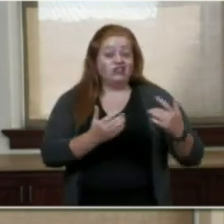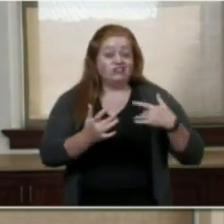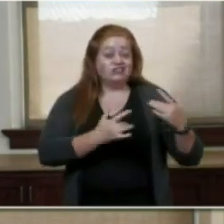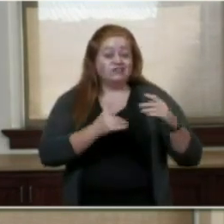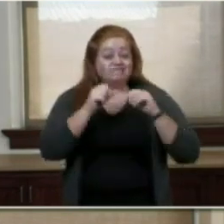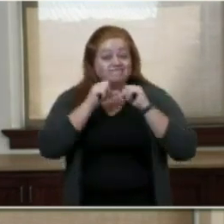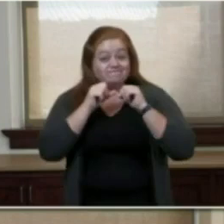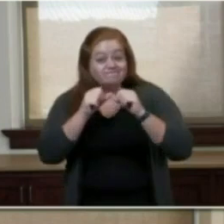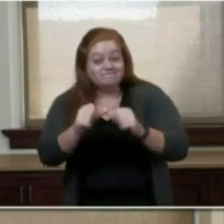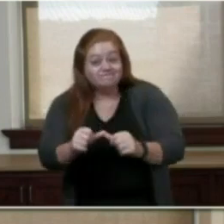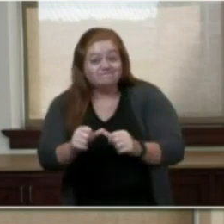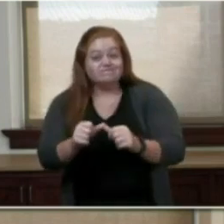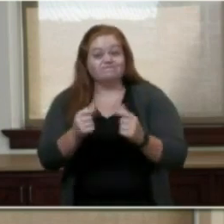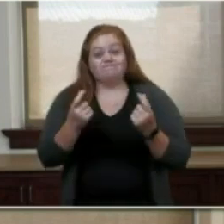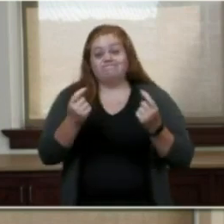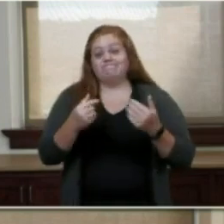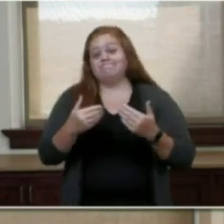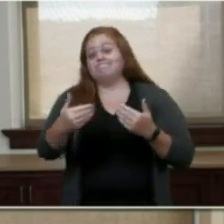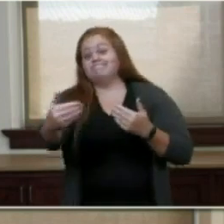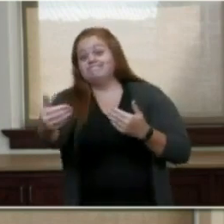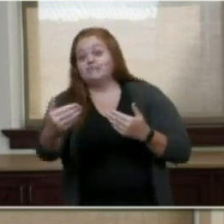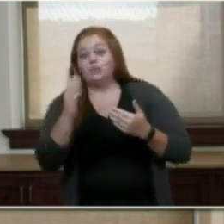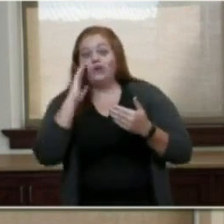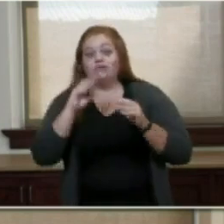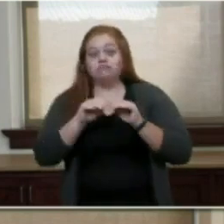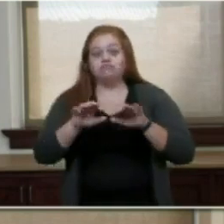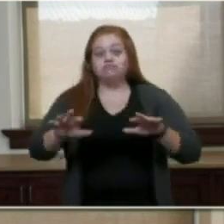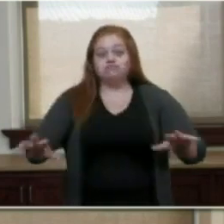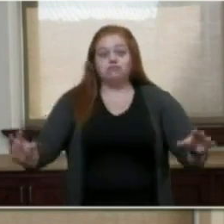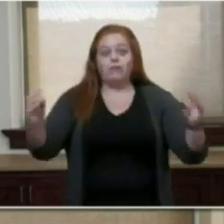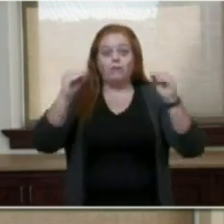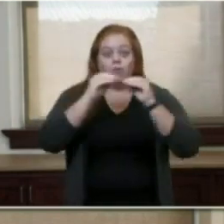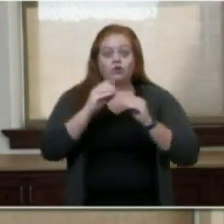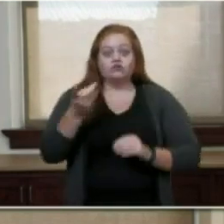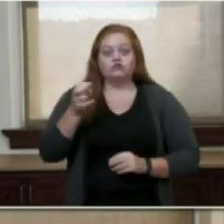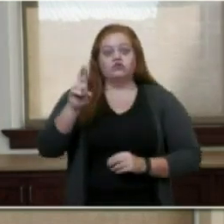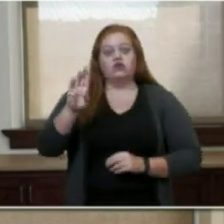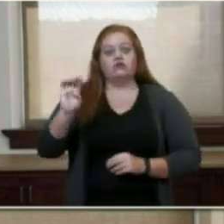where we will be and how much spread there will be. So dr bogan is going to